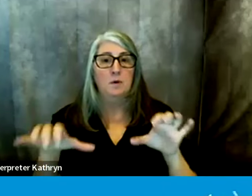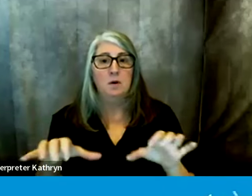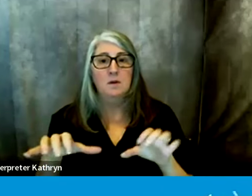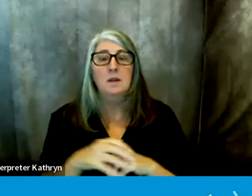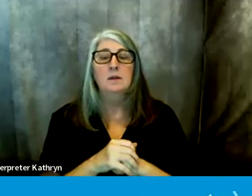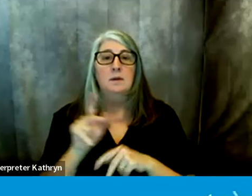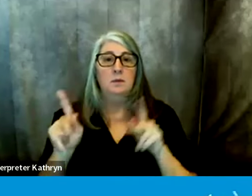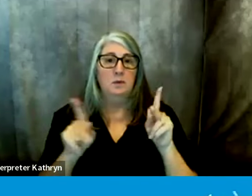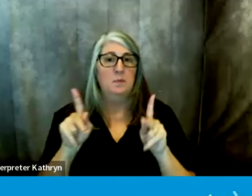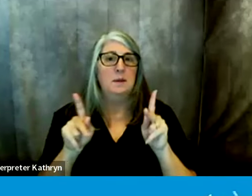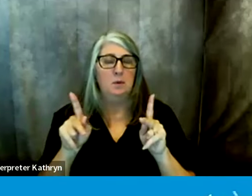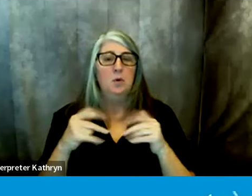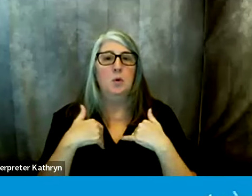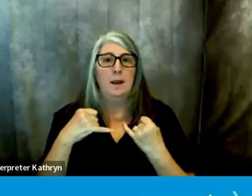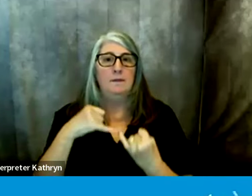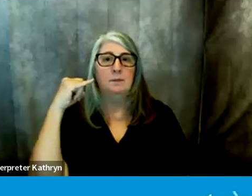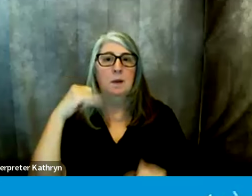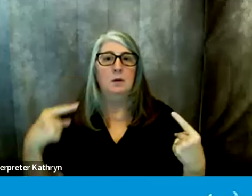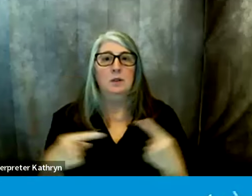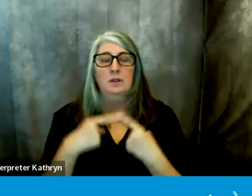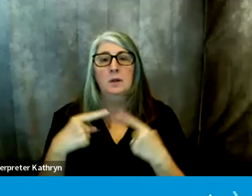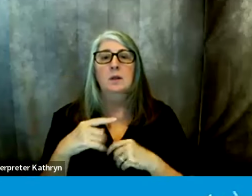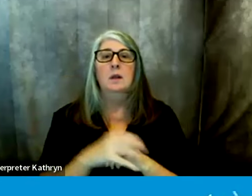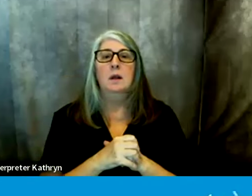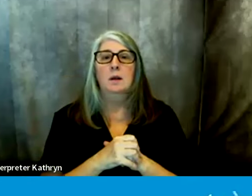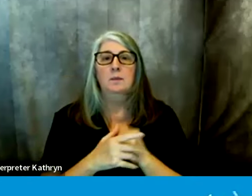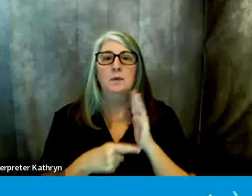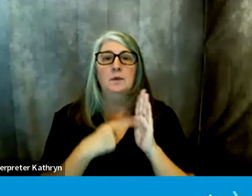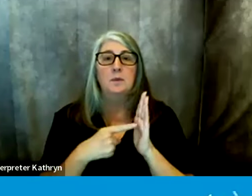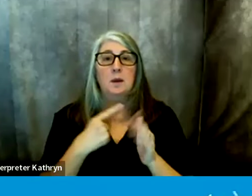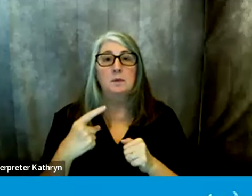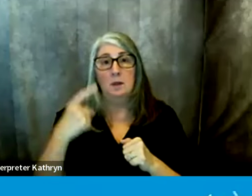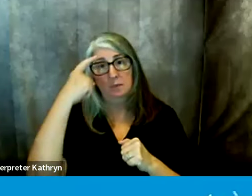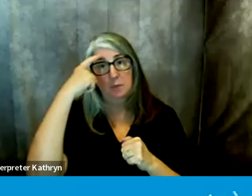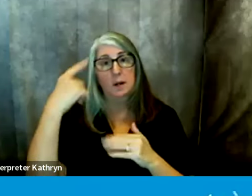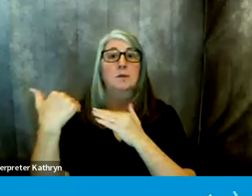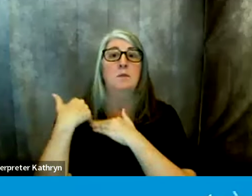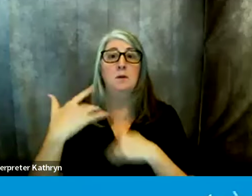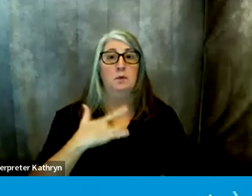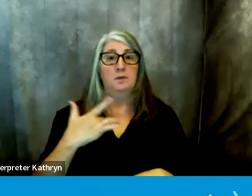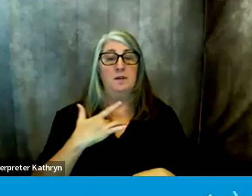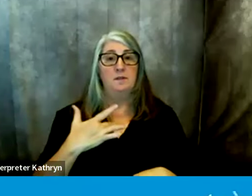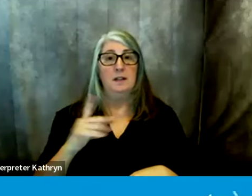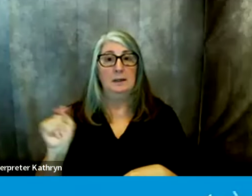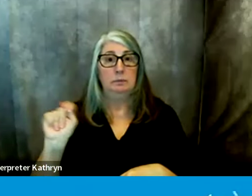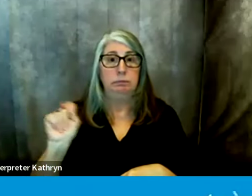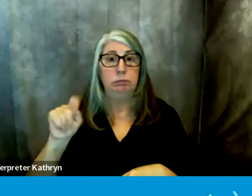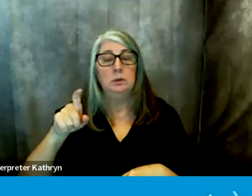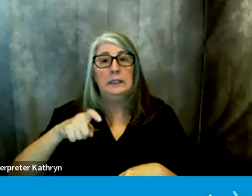Unless you're activating parts of the brain that are responsible for sensing bladder fullness, there's no way to elicit that conscious sensation.